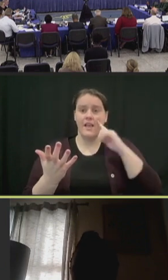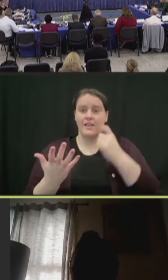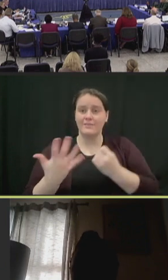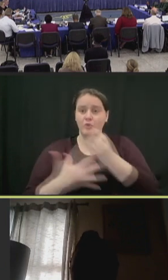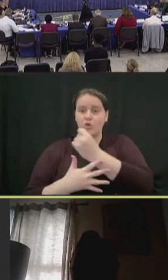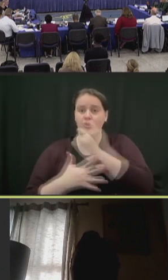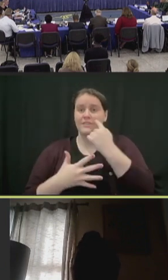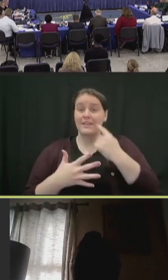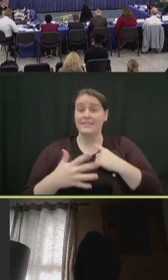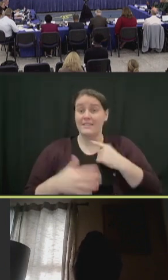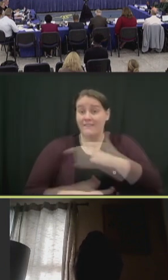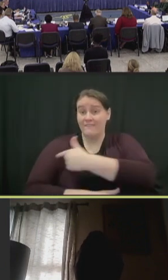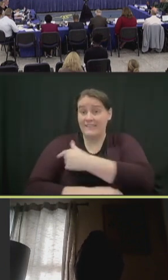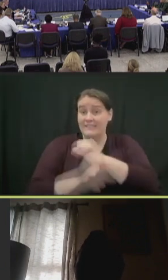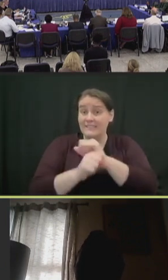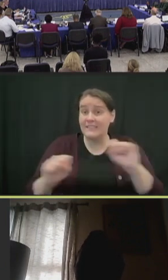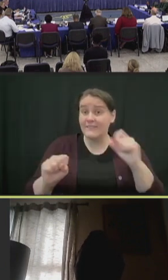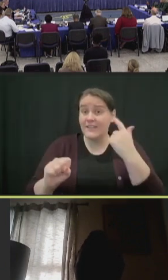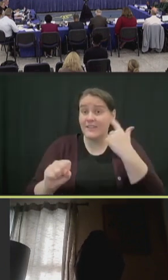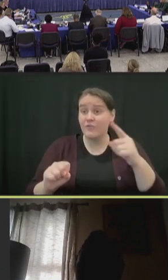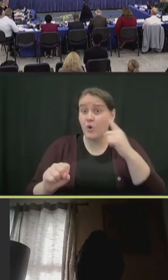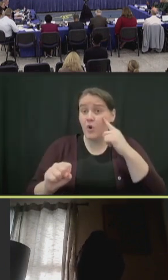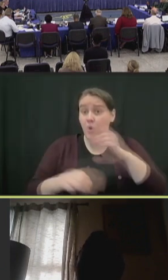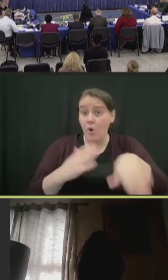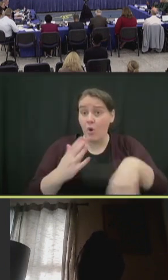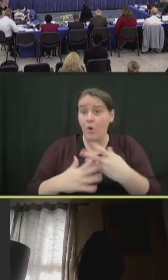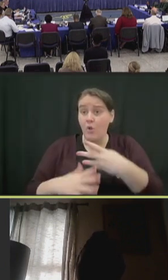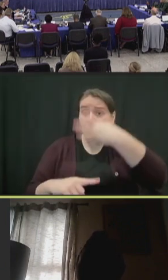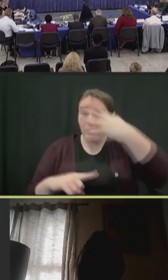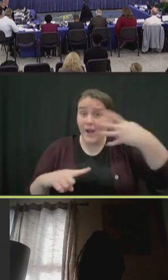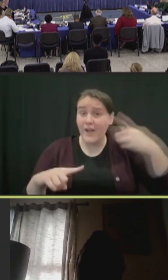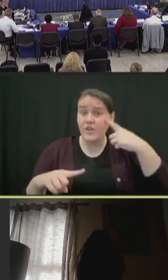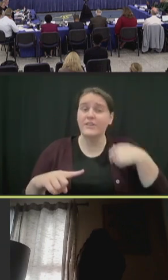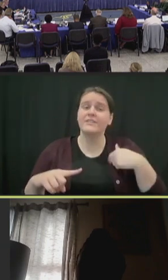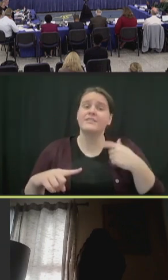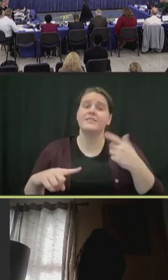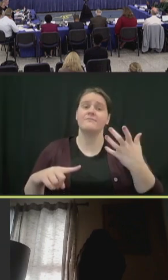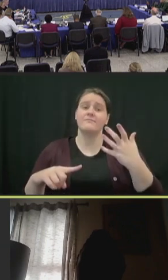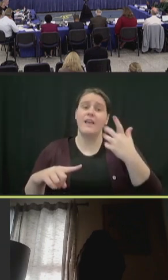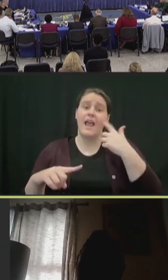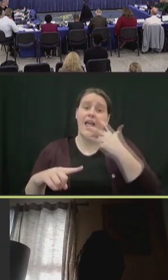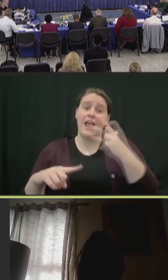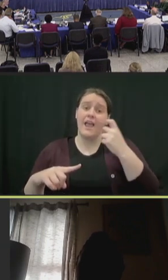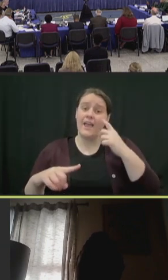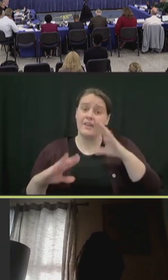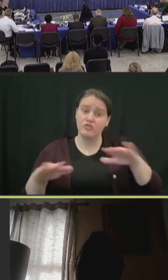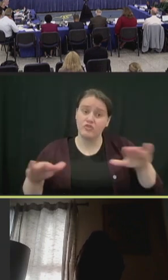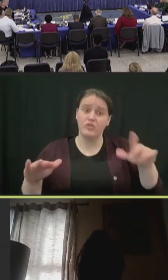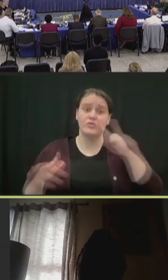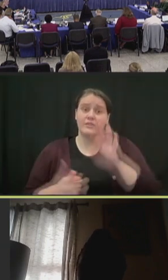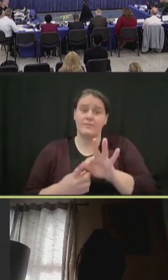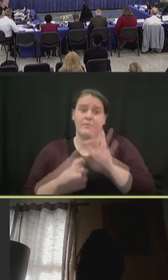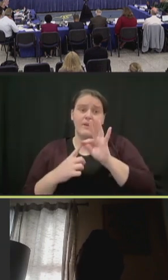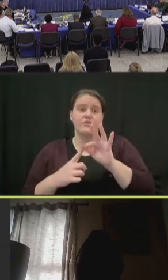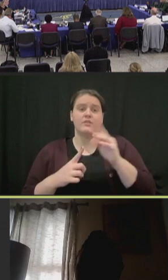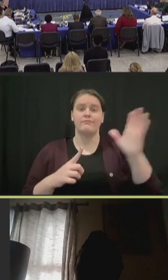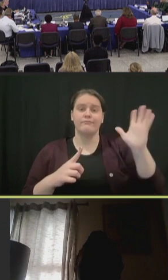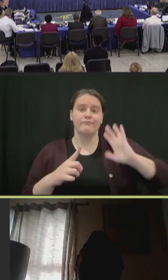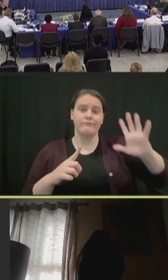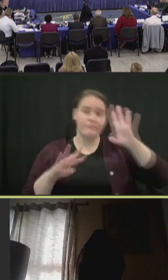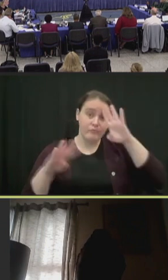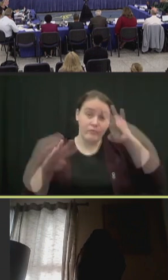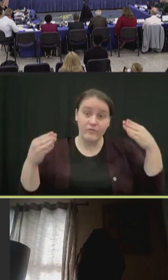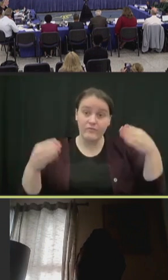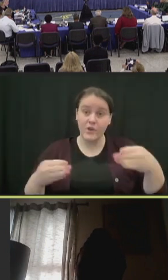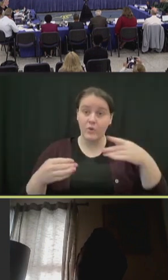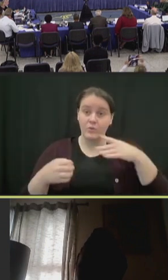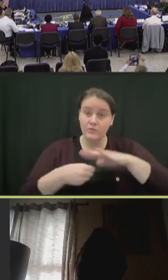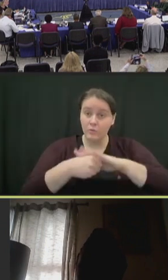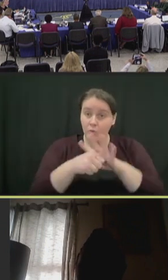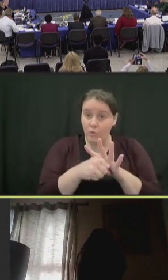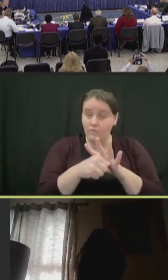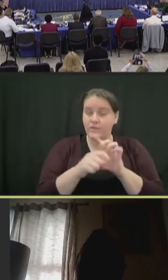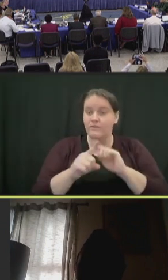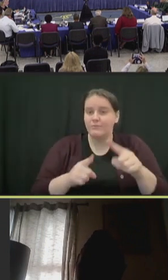and children. Before, the focus was on COVID 19, but now we are focusing generally on all